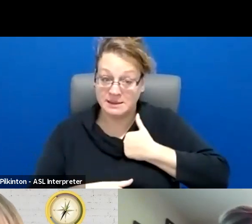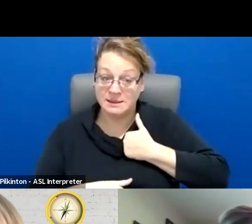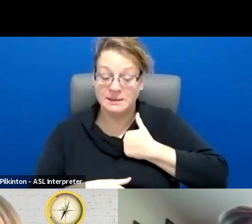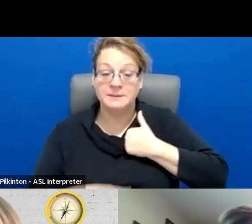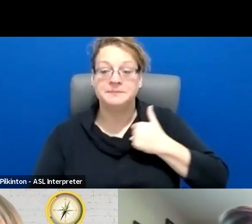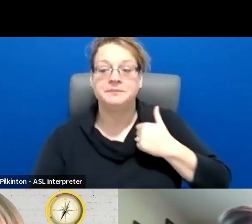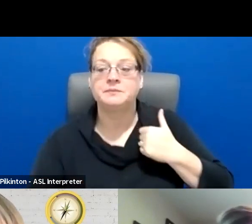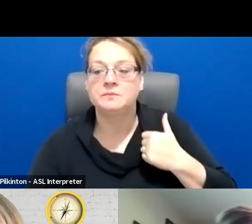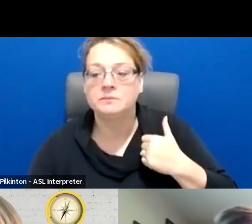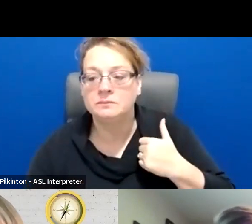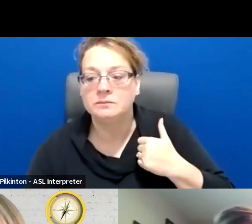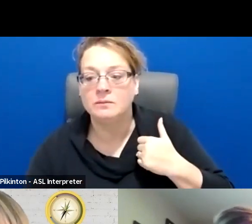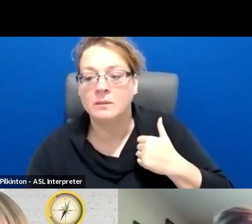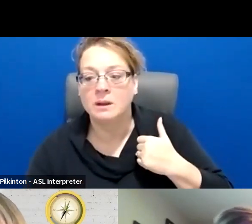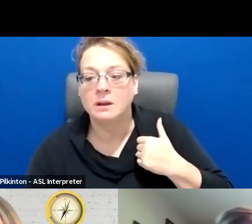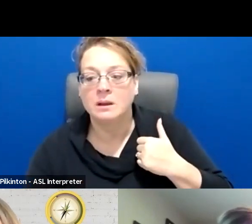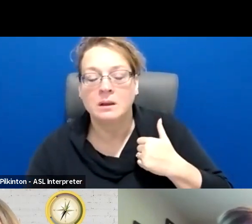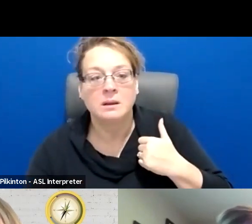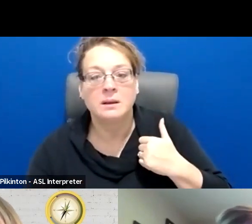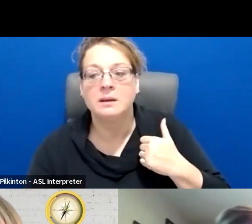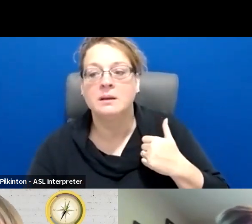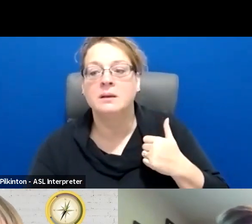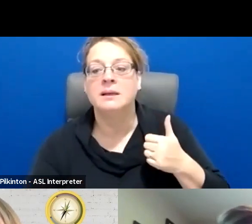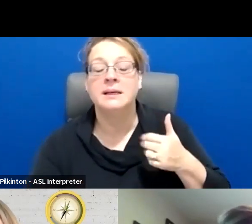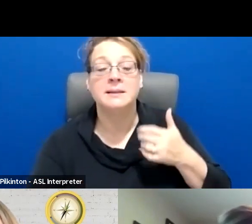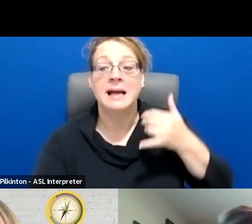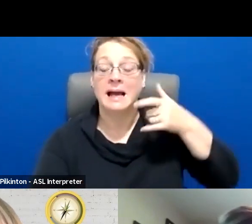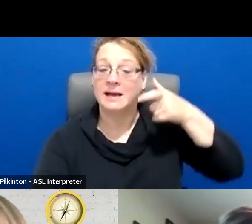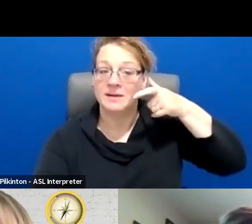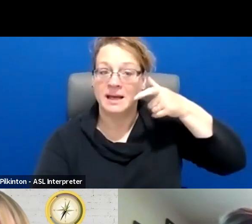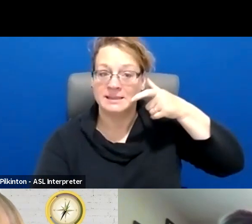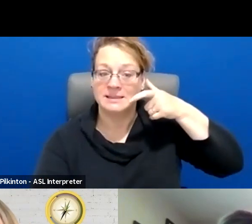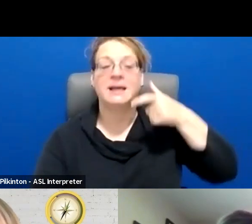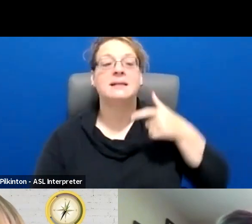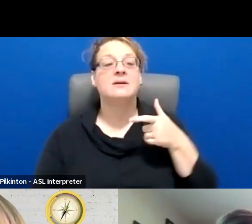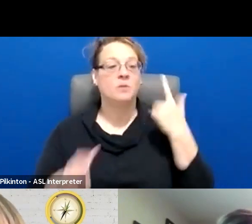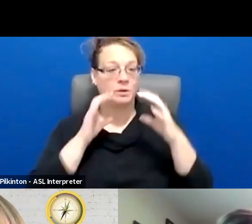I also happen to have a disability.